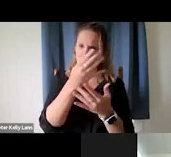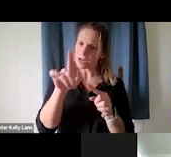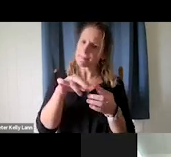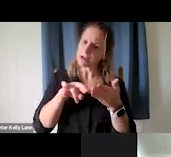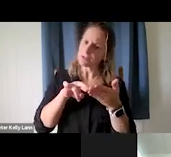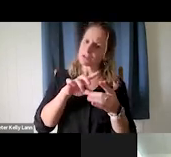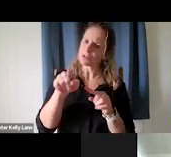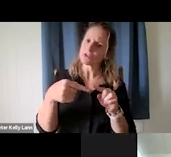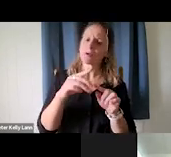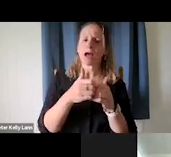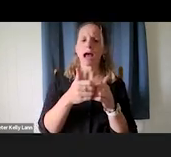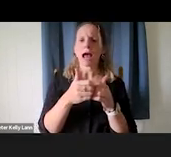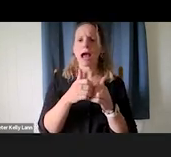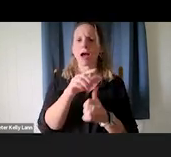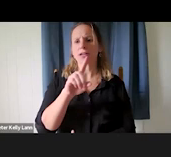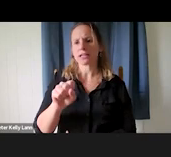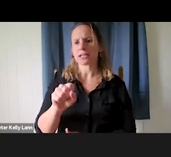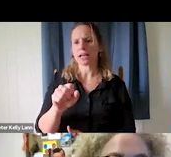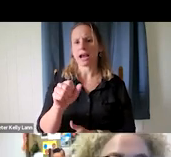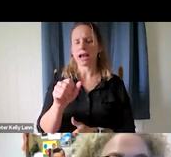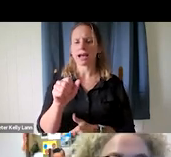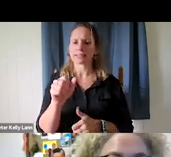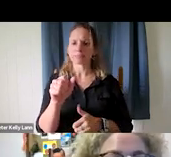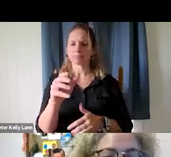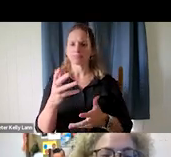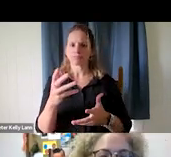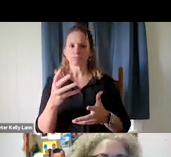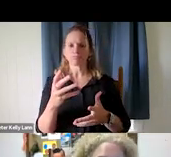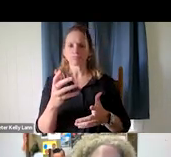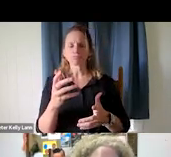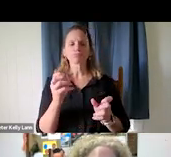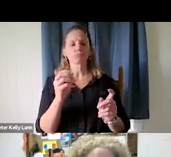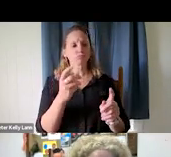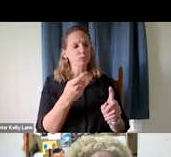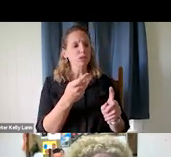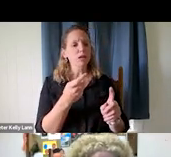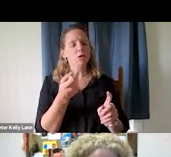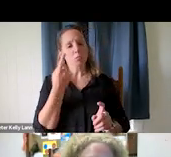and how DDS has been receptive to some of the research from other federal agencies.